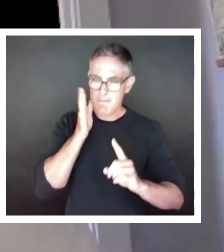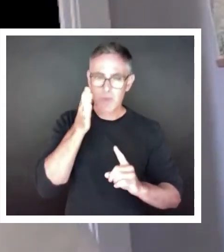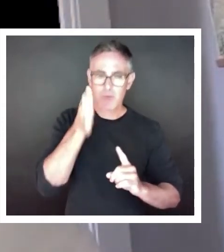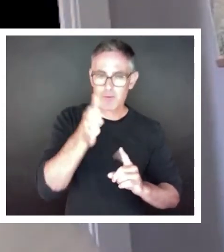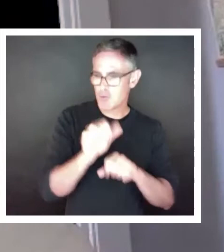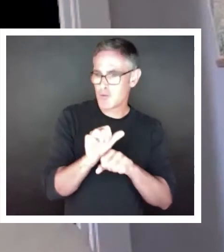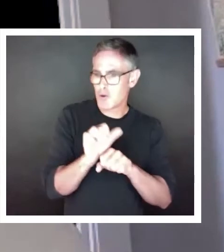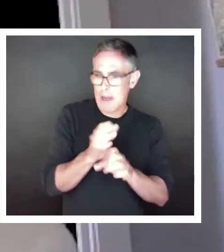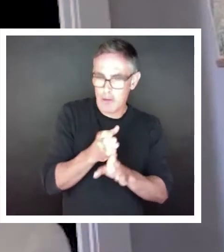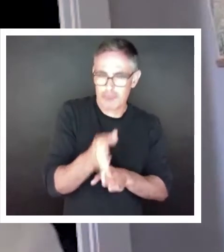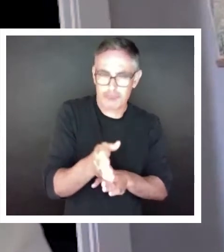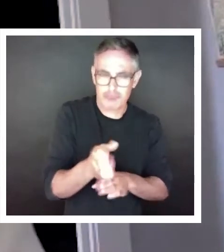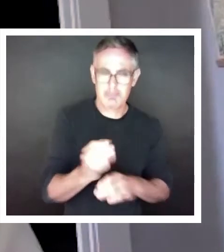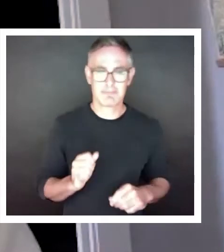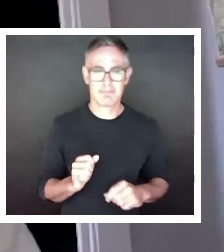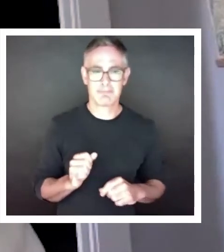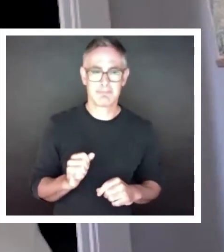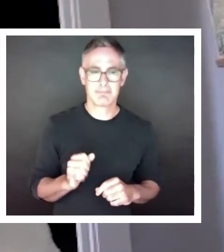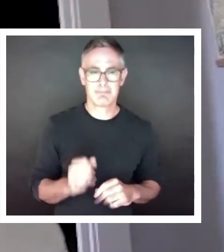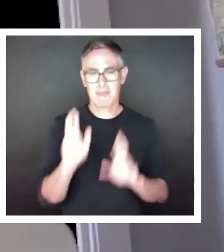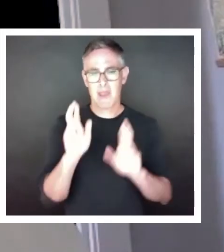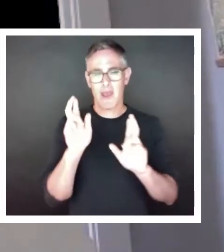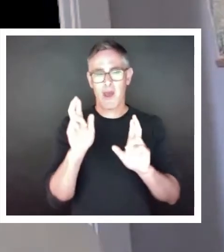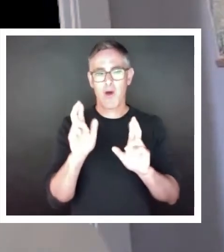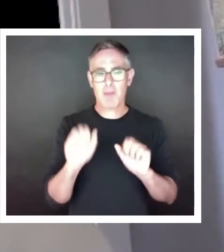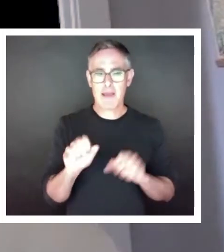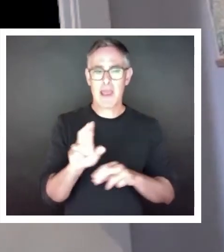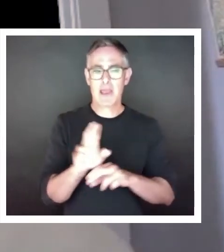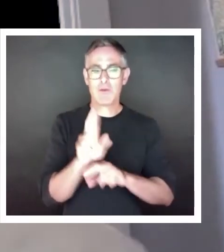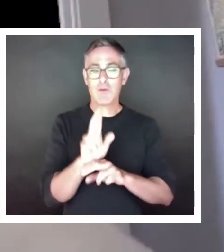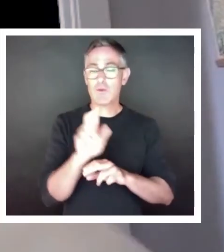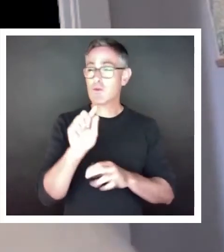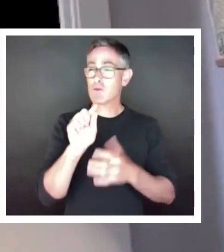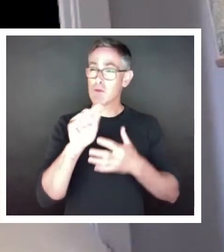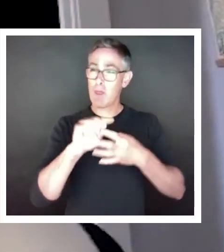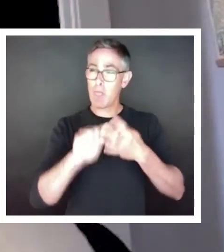I hope that I can use these skills in the future